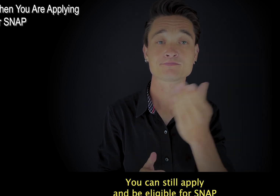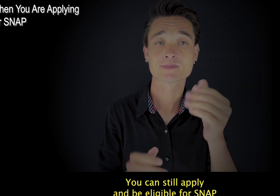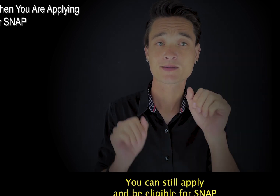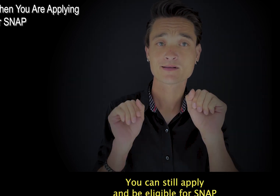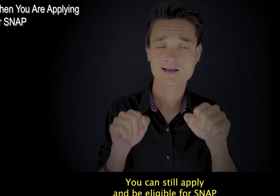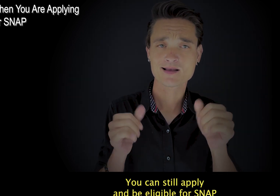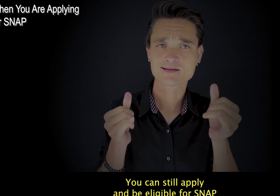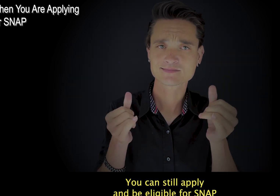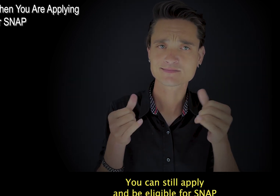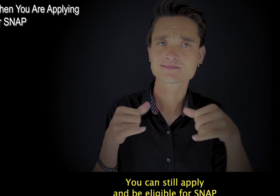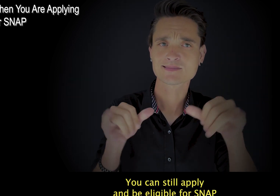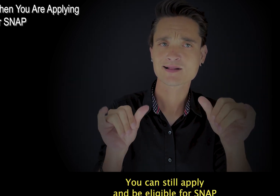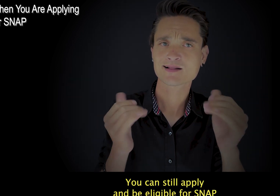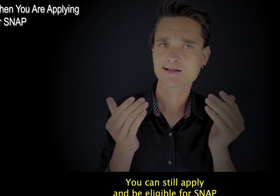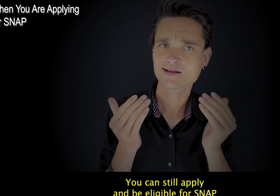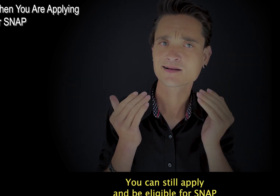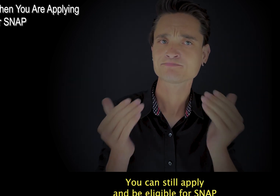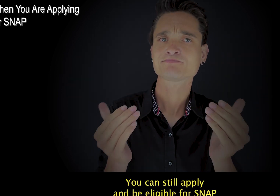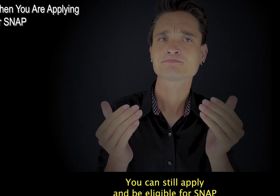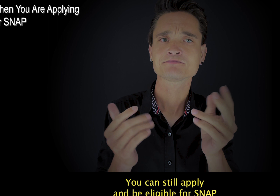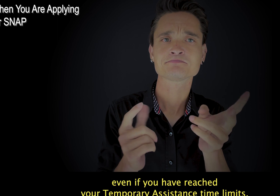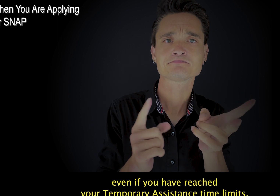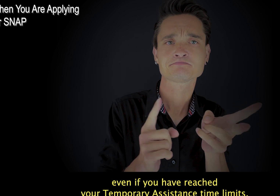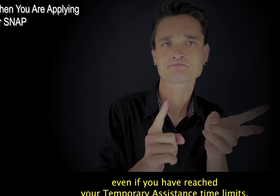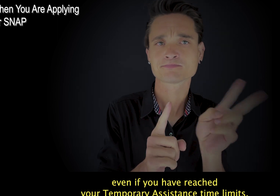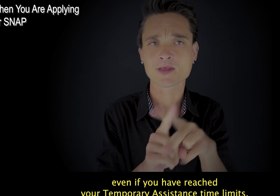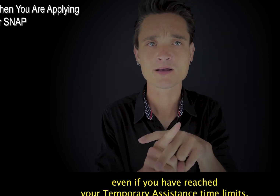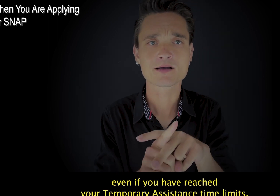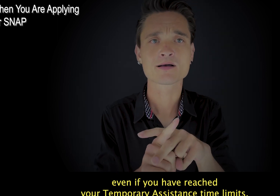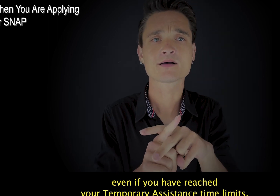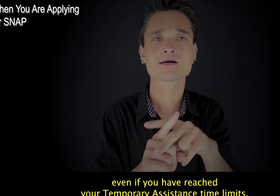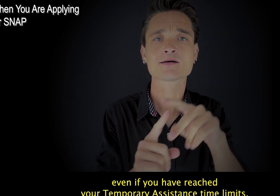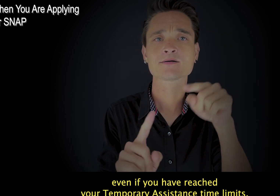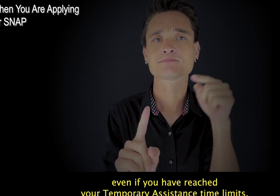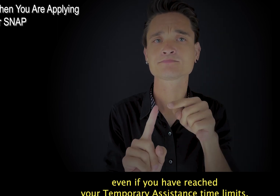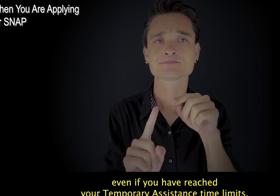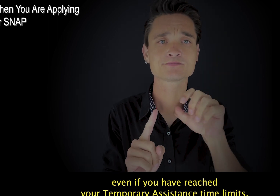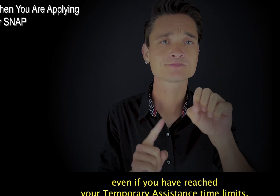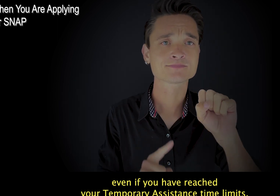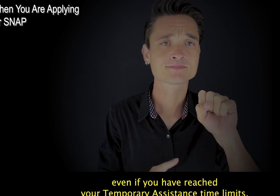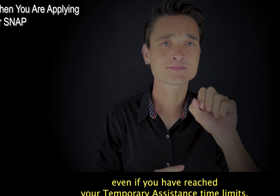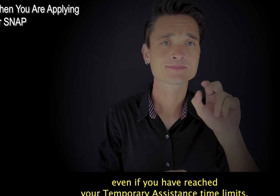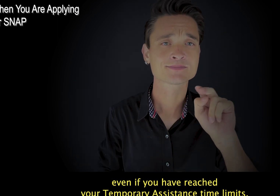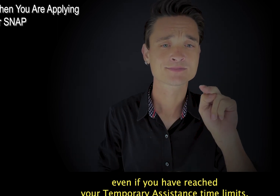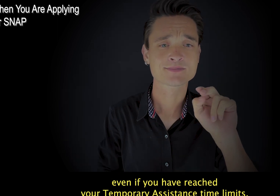You can still apply and be eligible for SNAP even if you have reached your Temporary Assistance time limits.